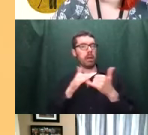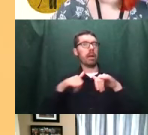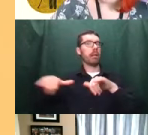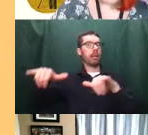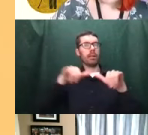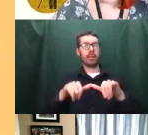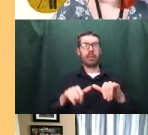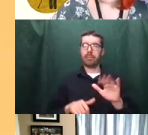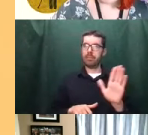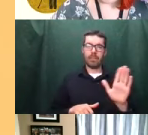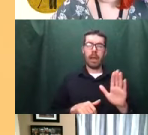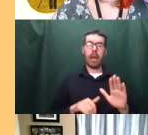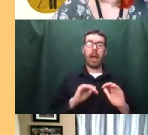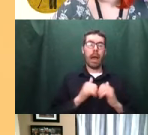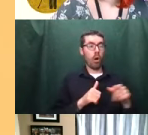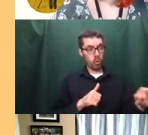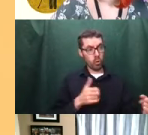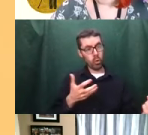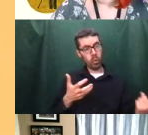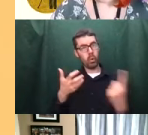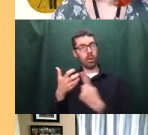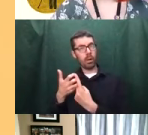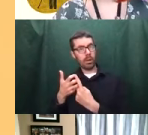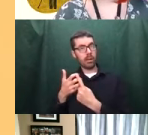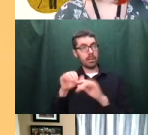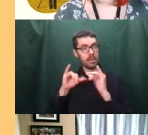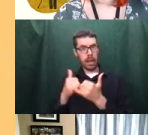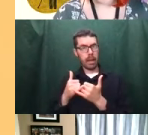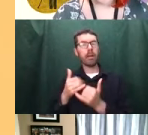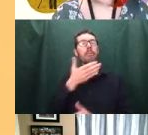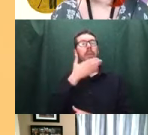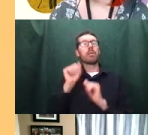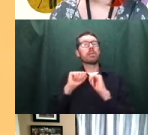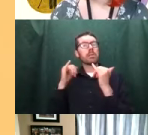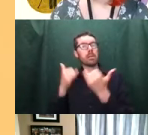people fit into the society, but how to make the society serve its people. People are not